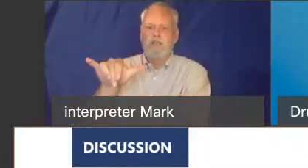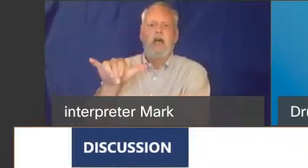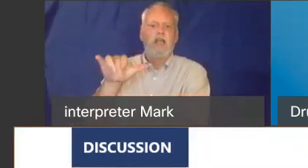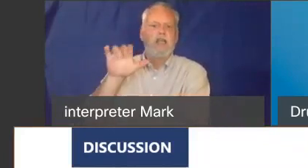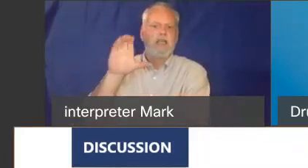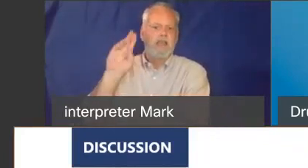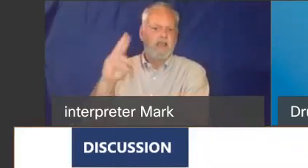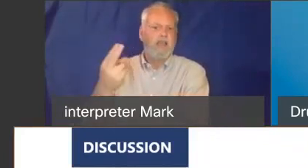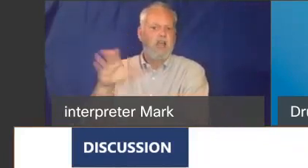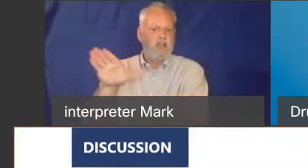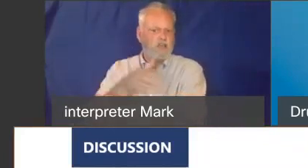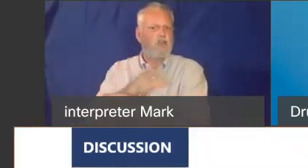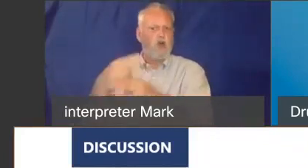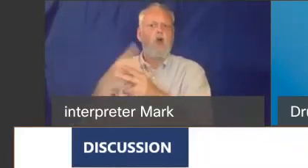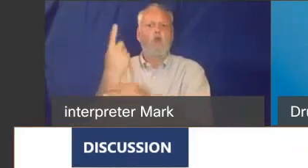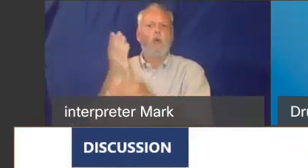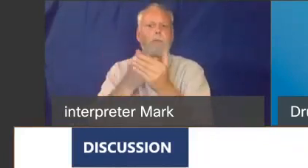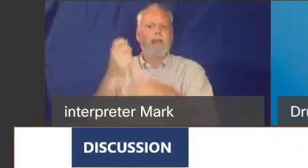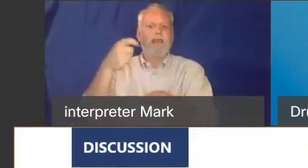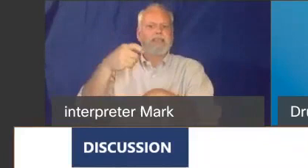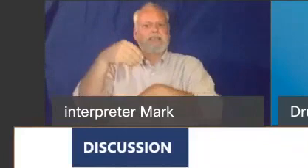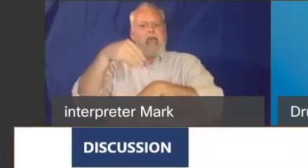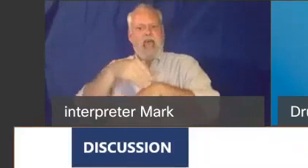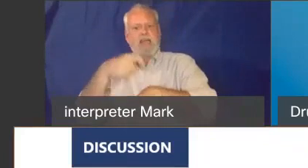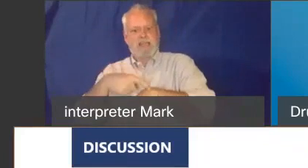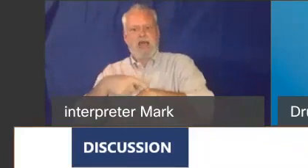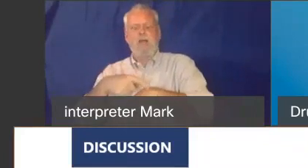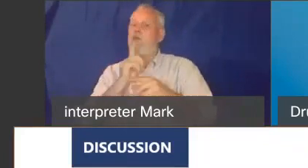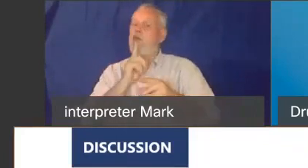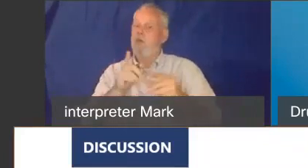And, uh, and I think so, we're really focused on getting this extension done.